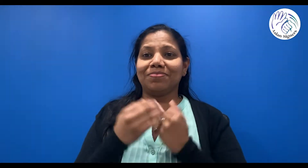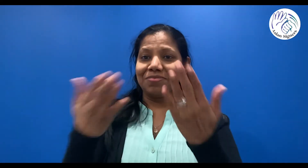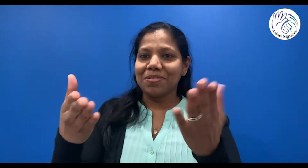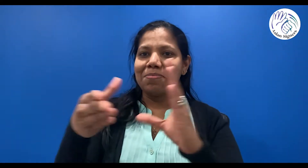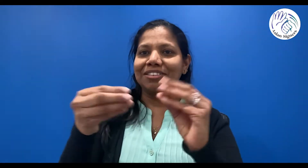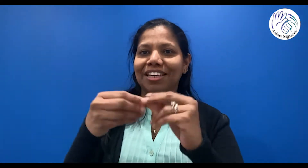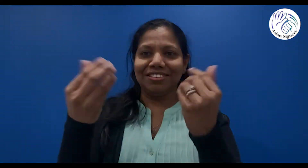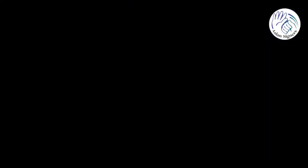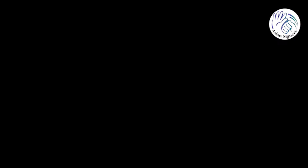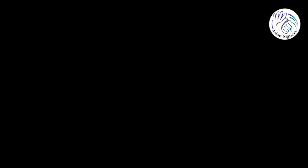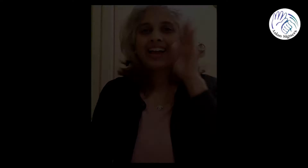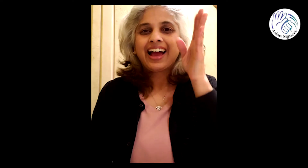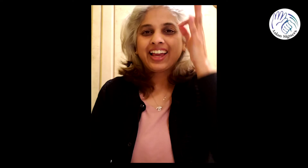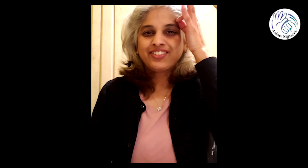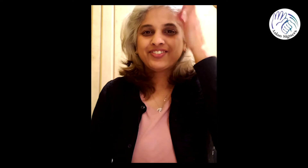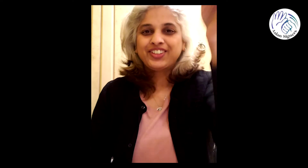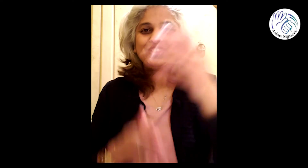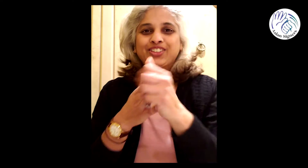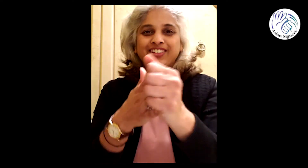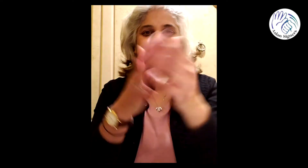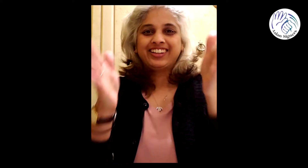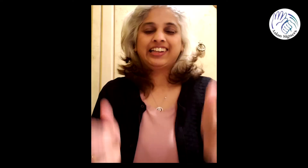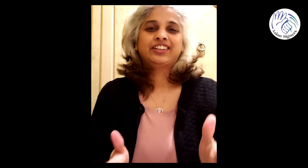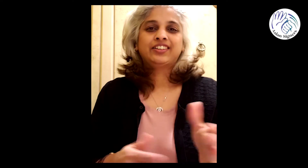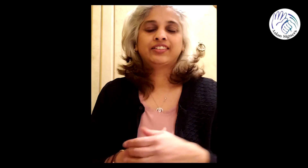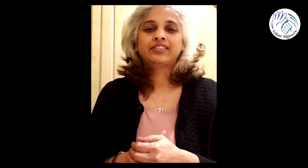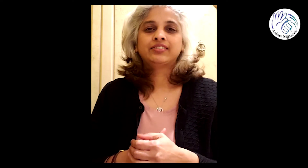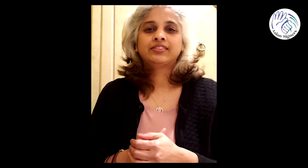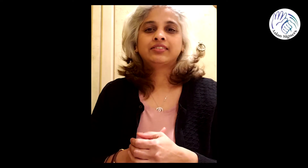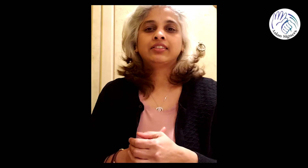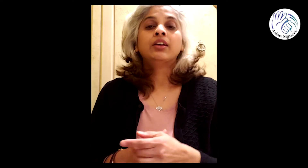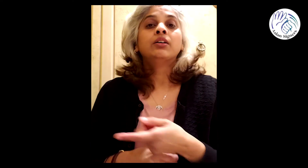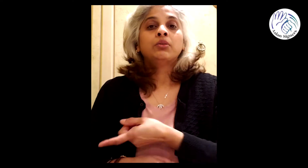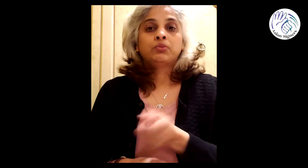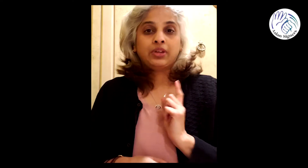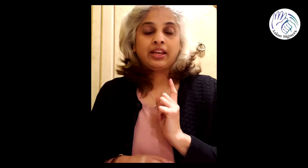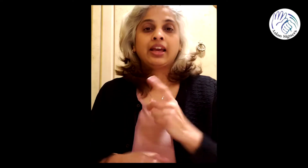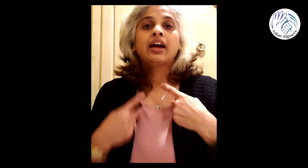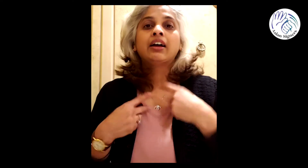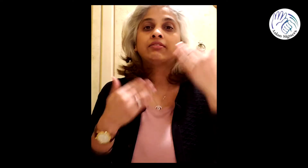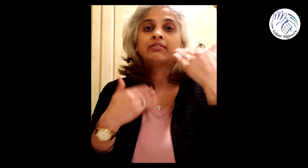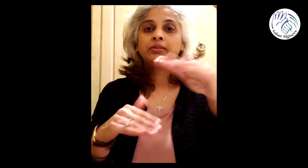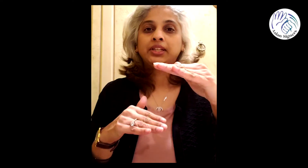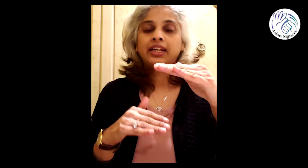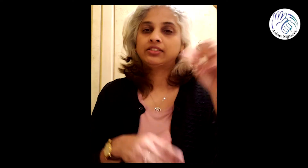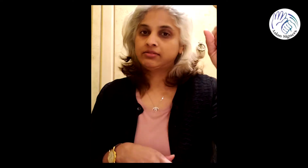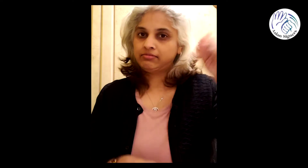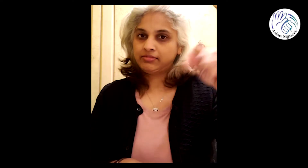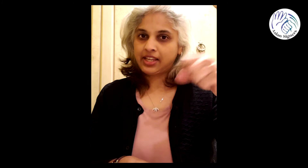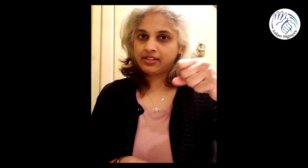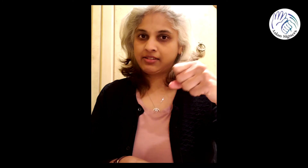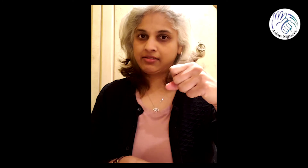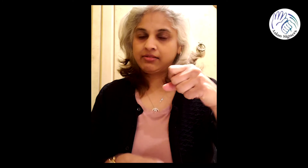Here they are to share with you! Hello, future leaders While we have limitations in life,